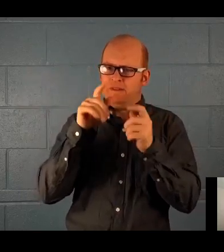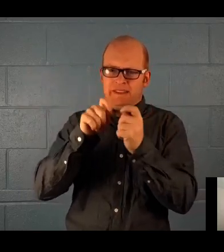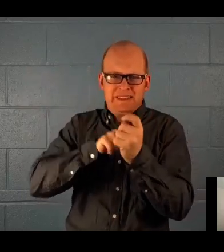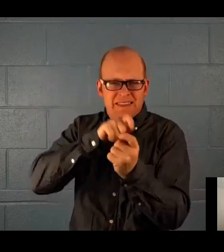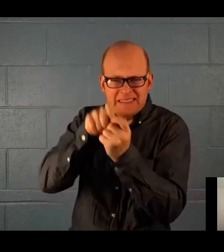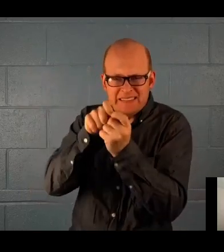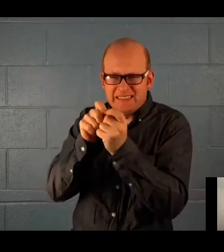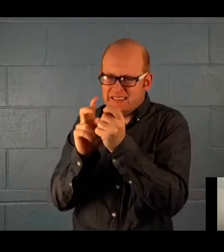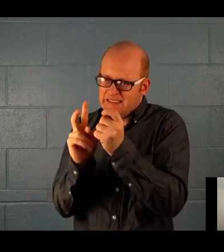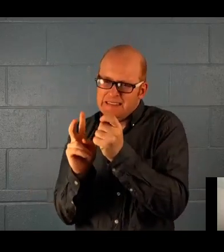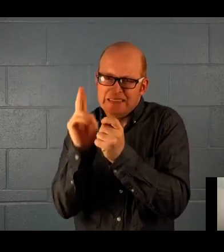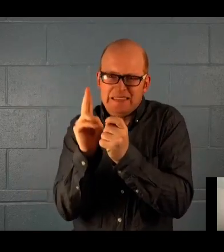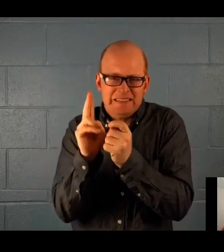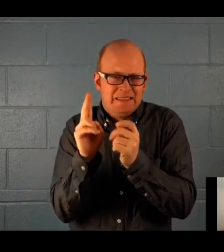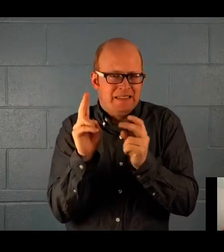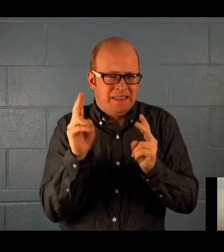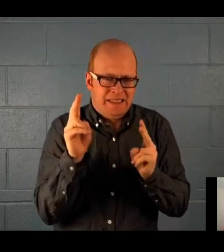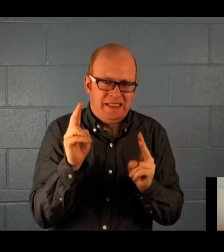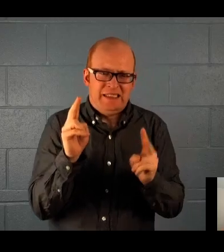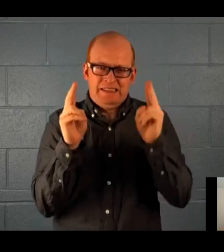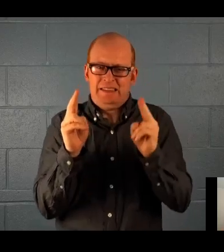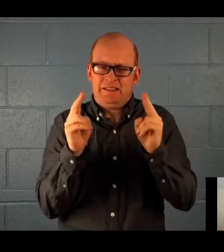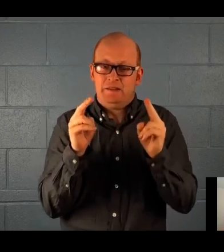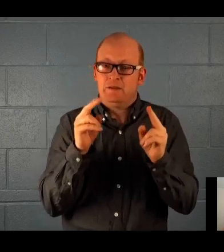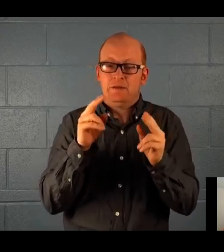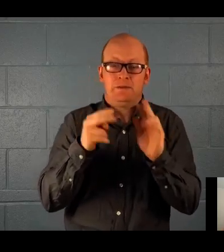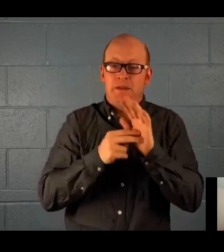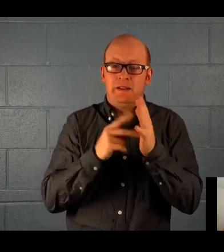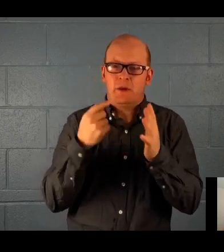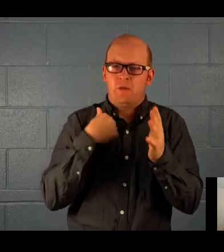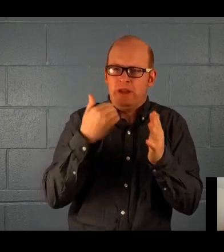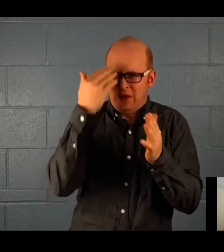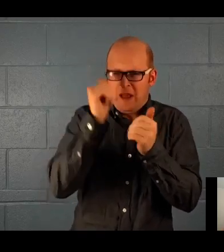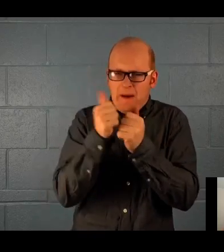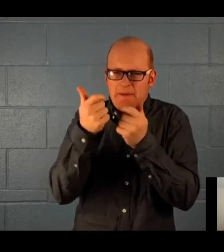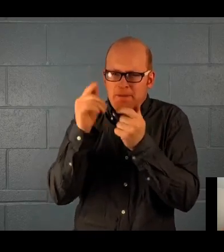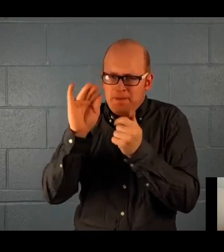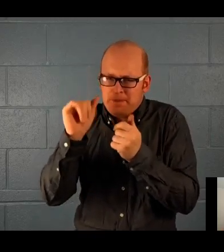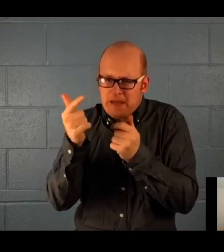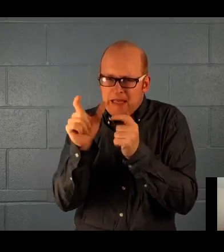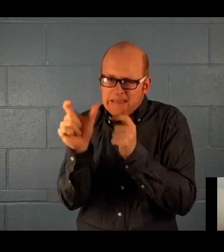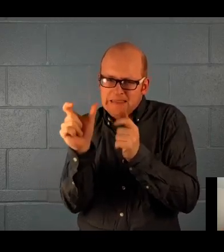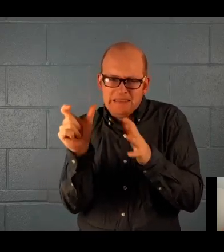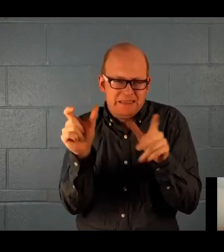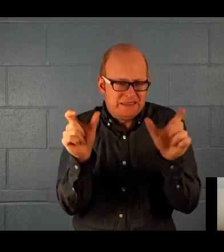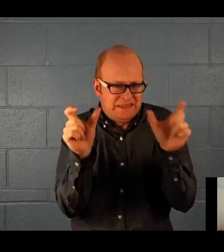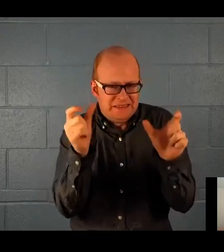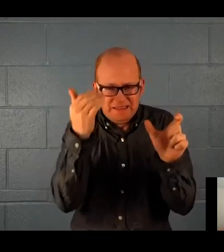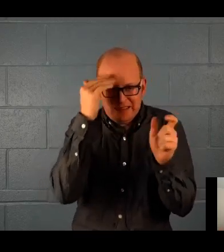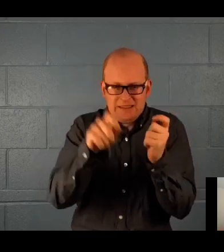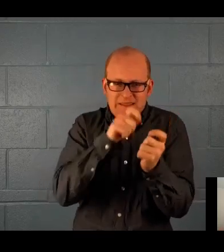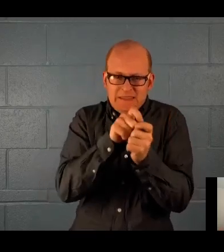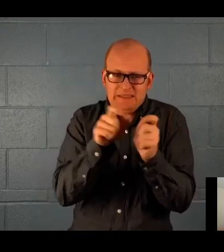In other words, we knew exactly how big it was, and what the sequence of that DNA was, that was contained in each capsid.